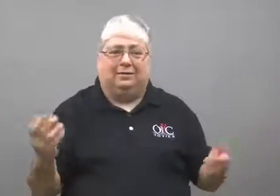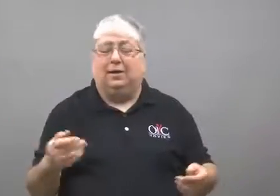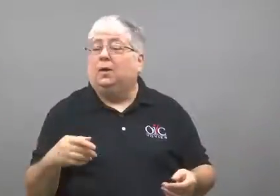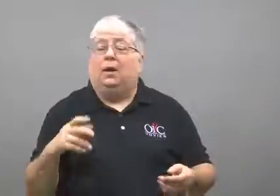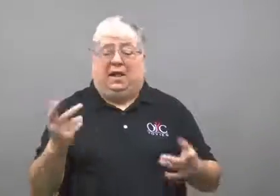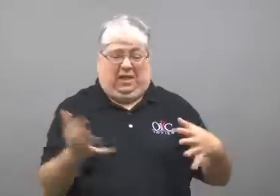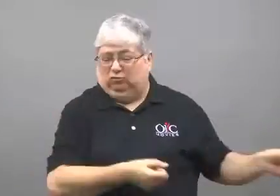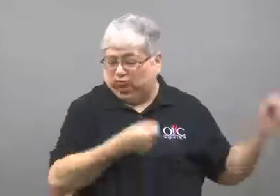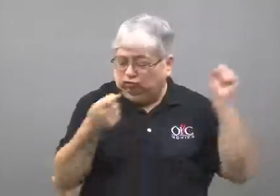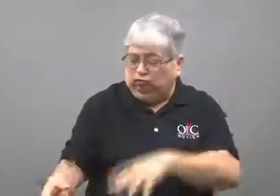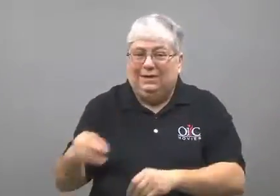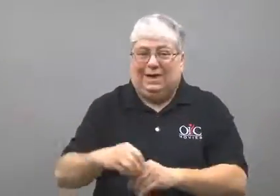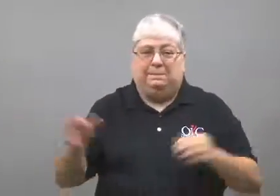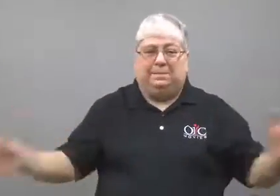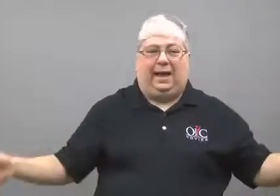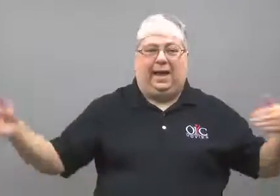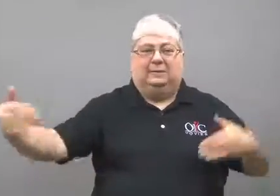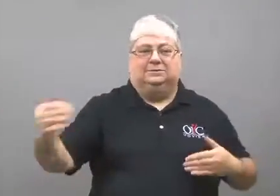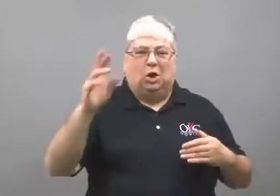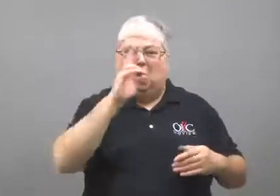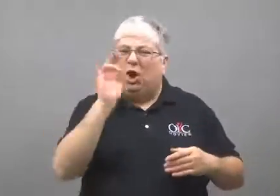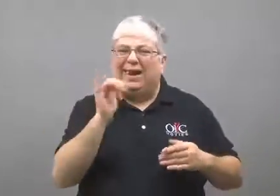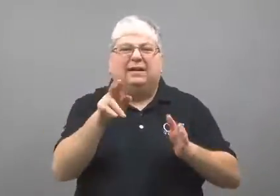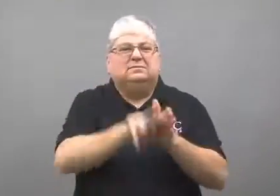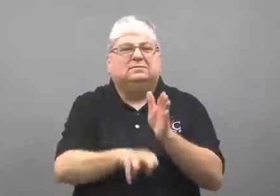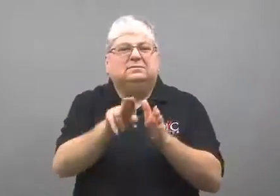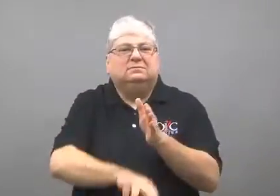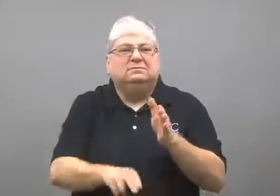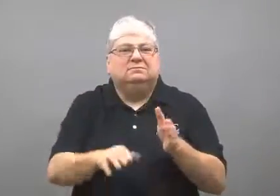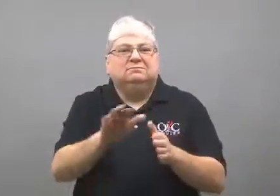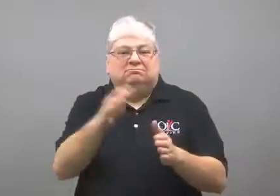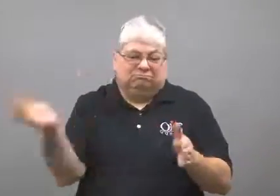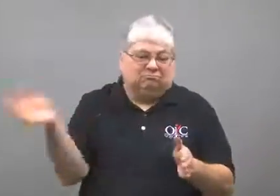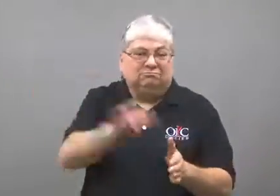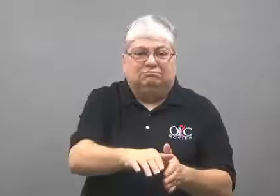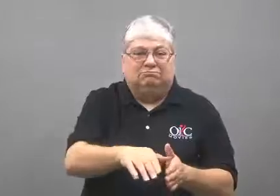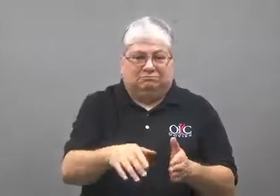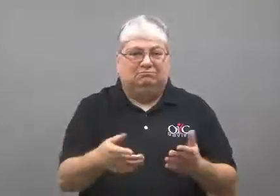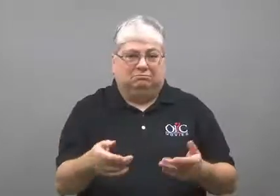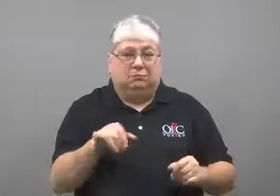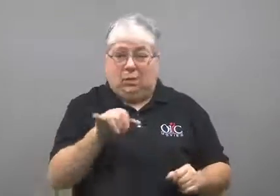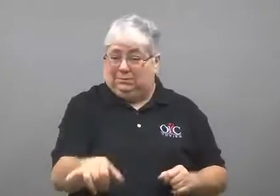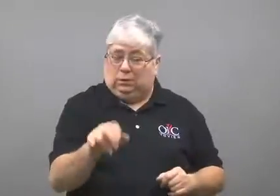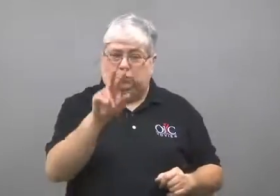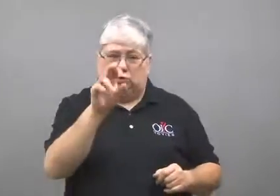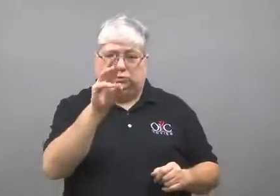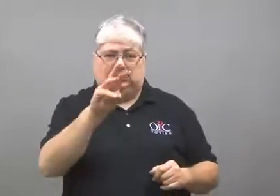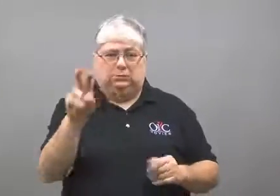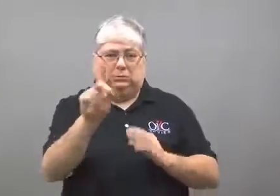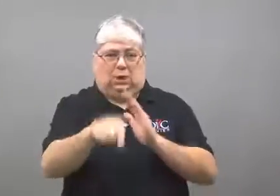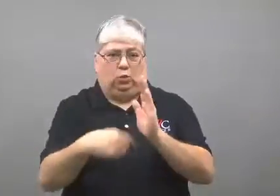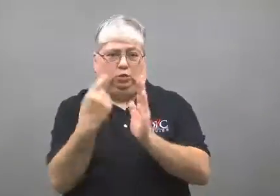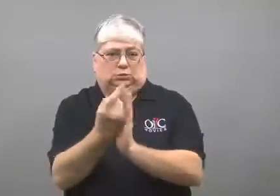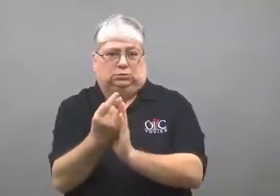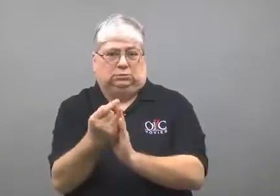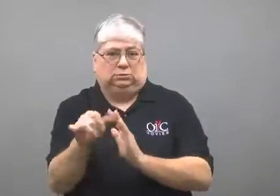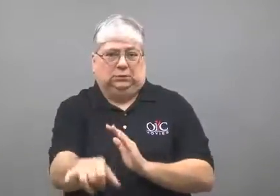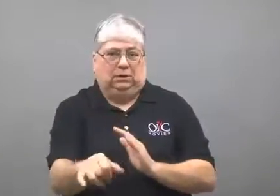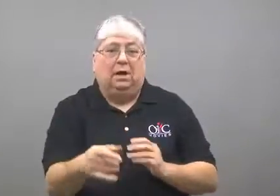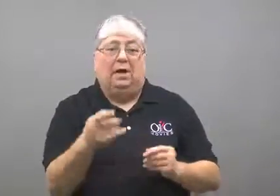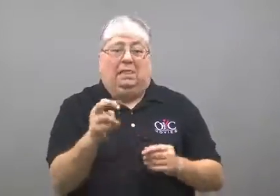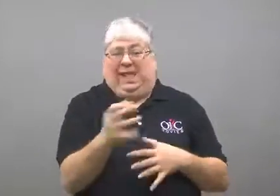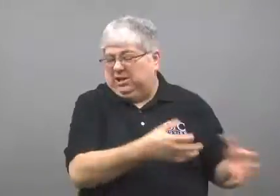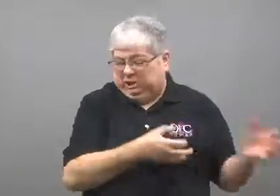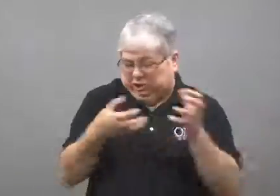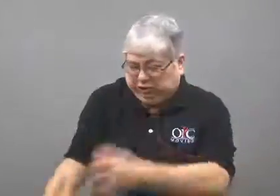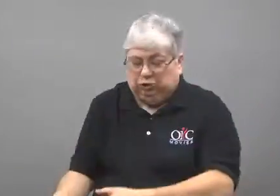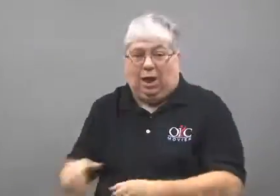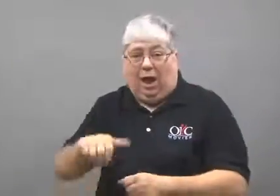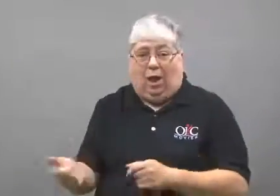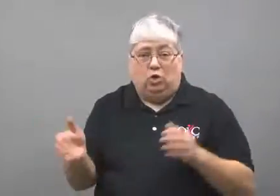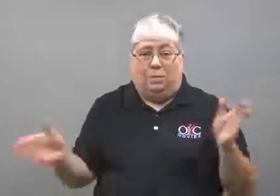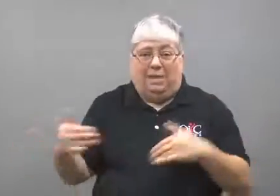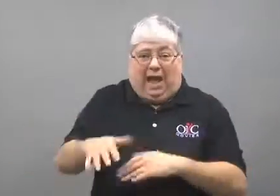He was put into a coffin-like box for 266 hours.